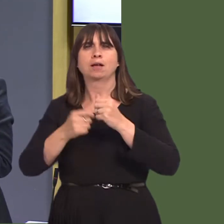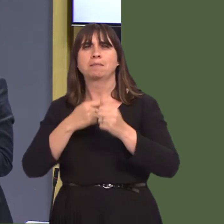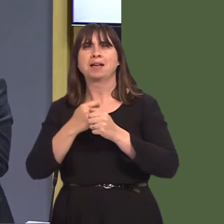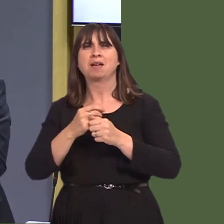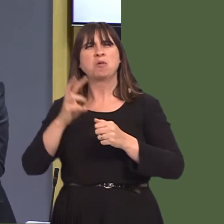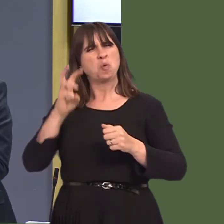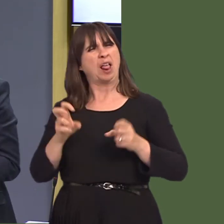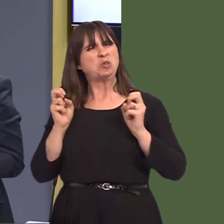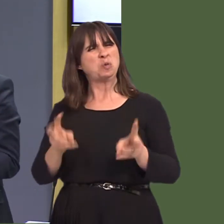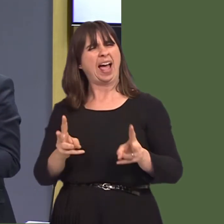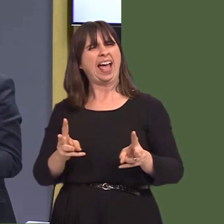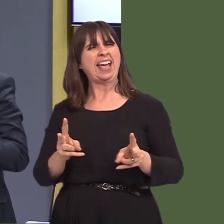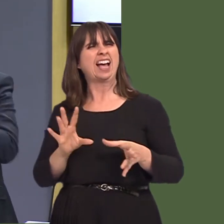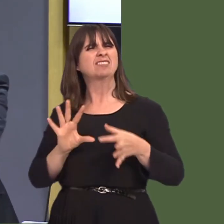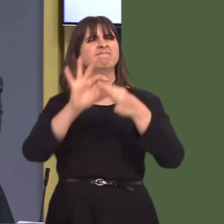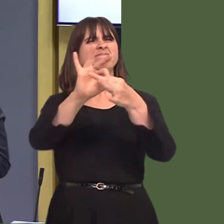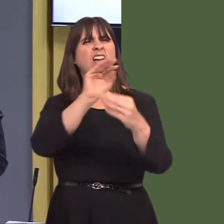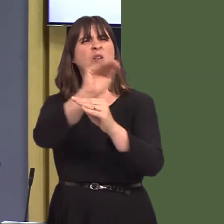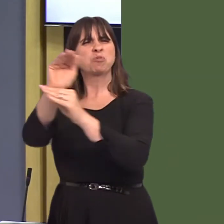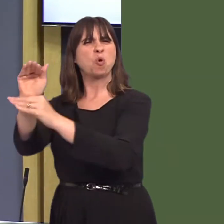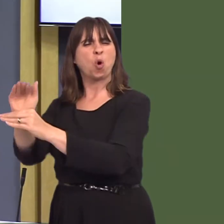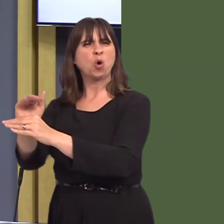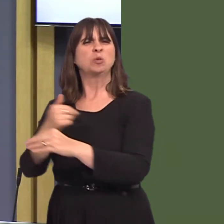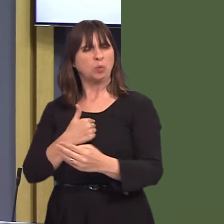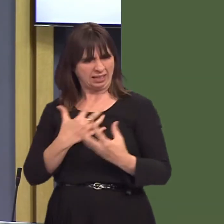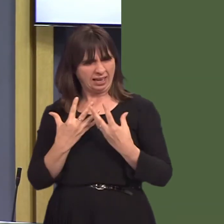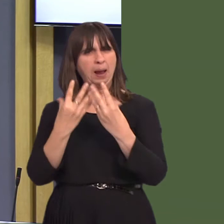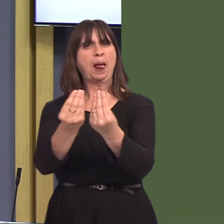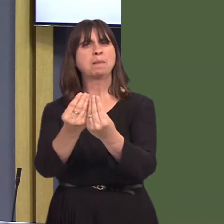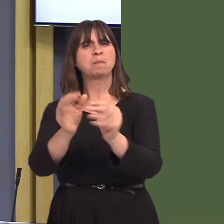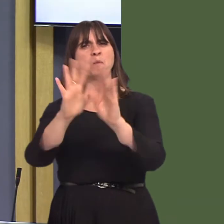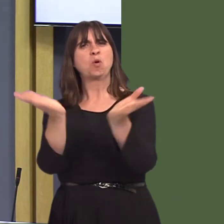of internationalism, in terms of our responsibilities to the rest of the world and vice versa.